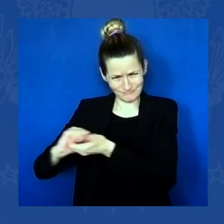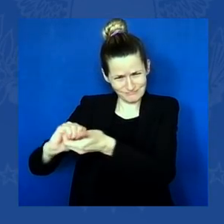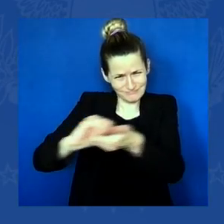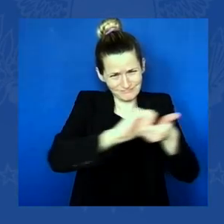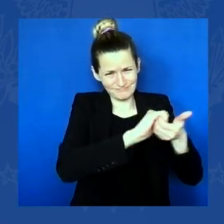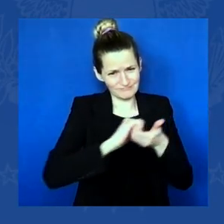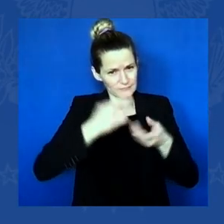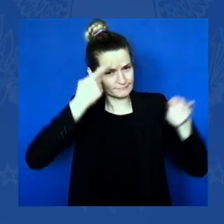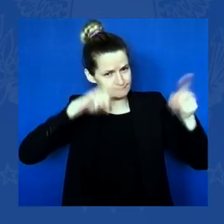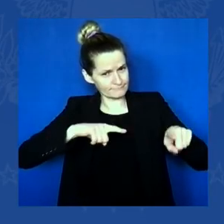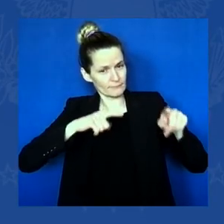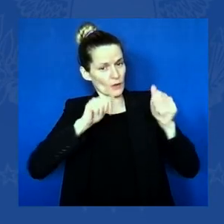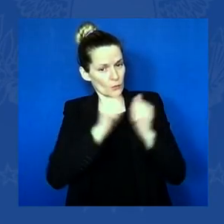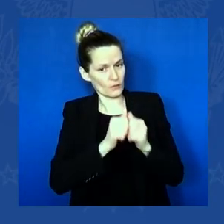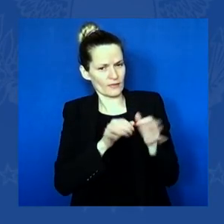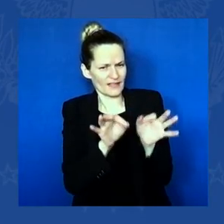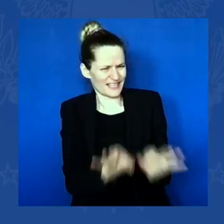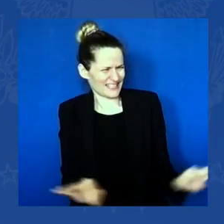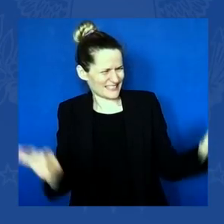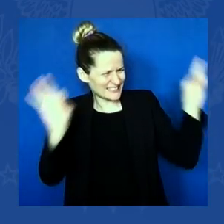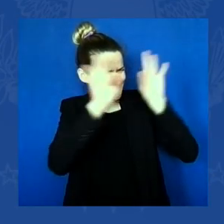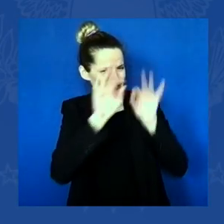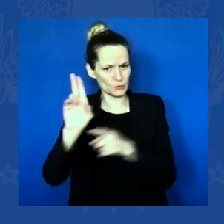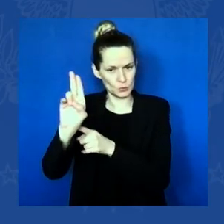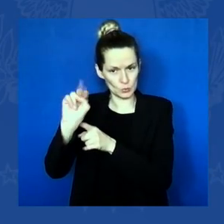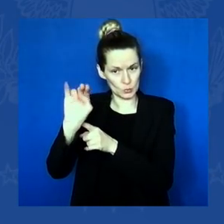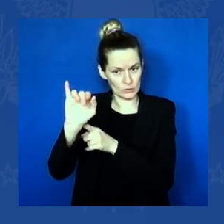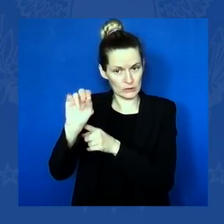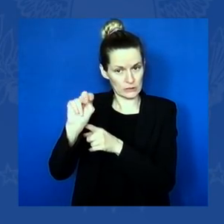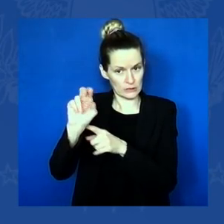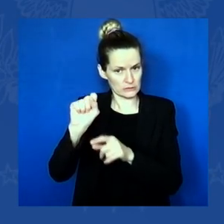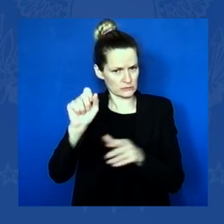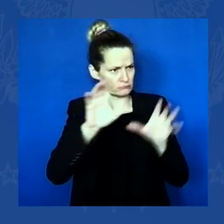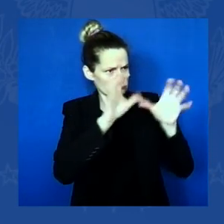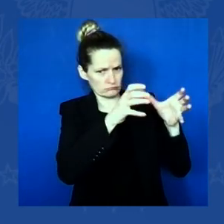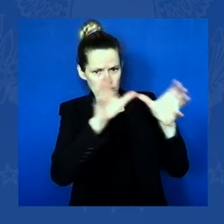to begin operating two of the largest ports in the United States